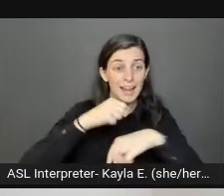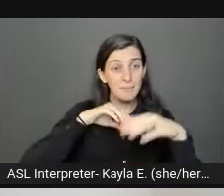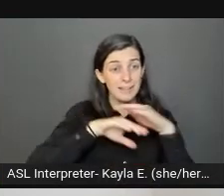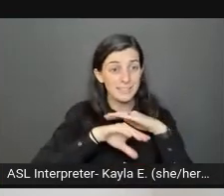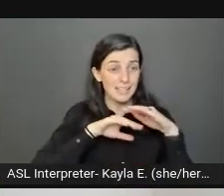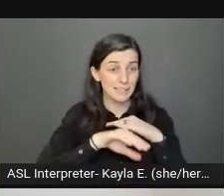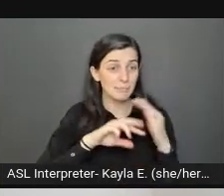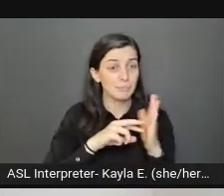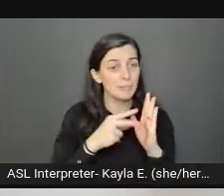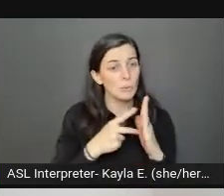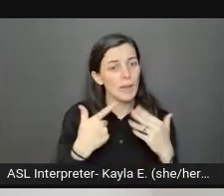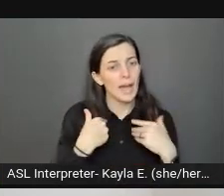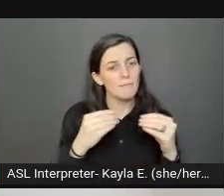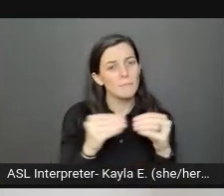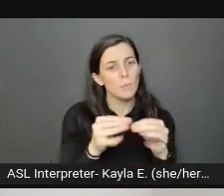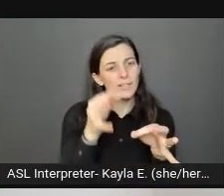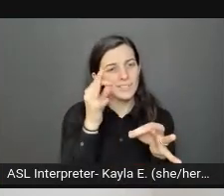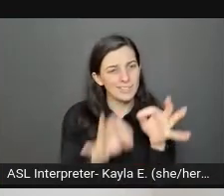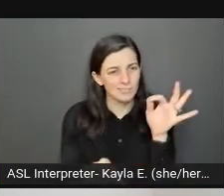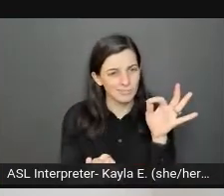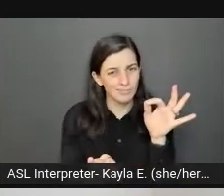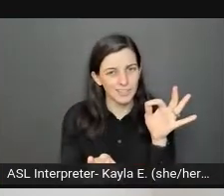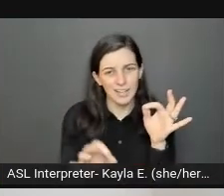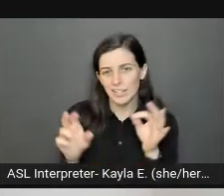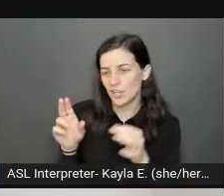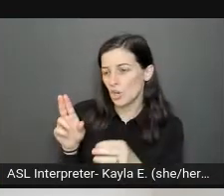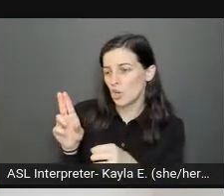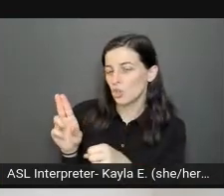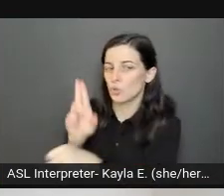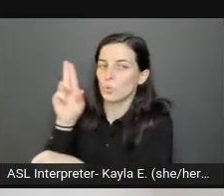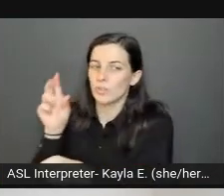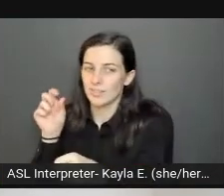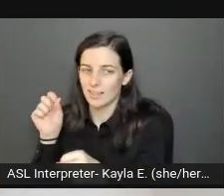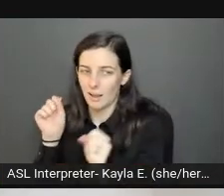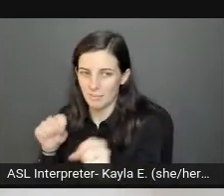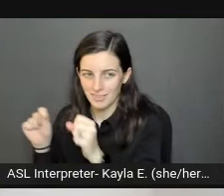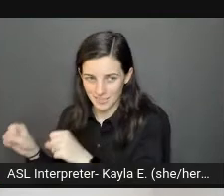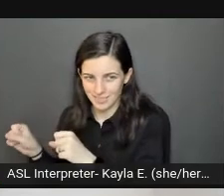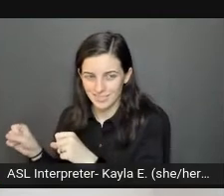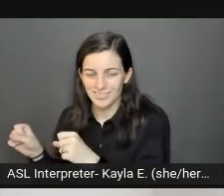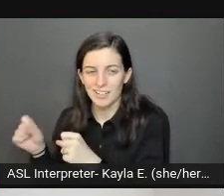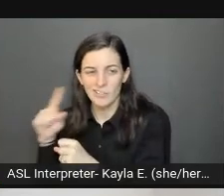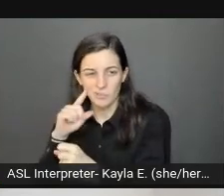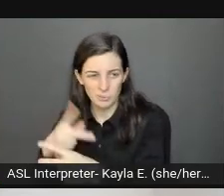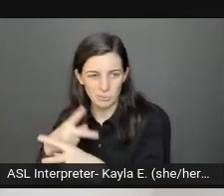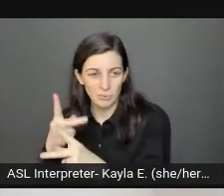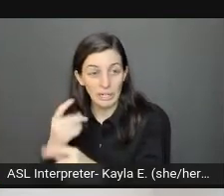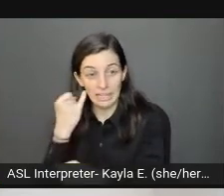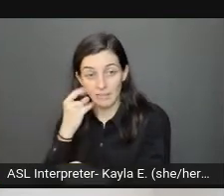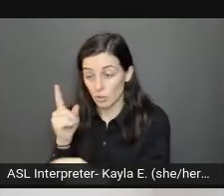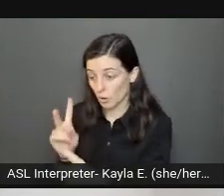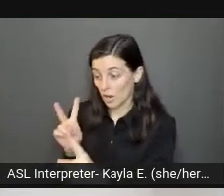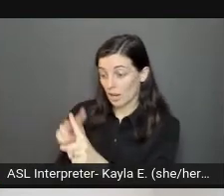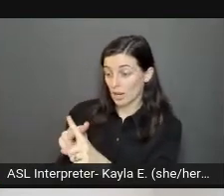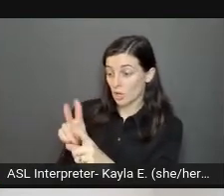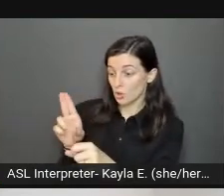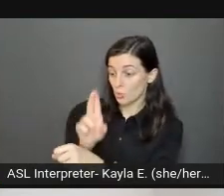a more simplified usability for your product. If you're implementing usability, but you haven't taken